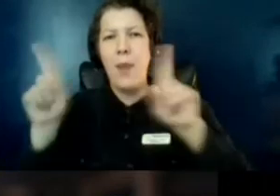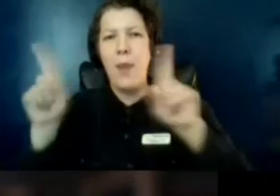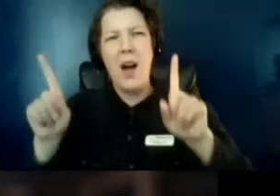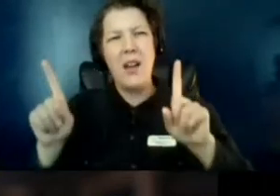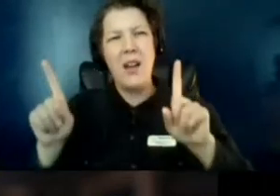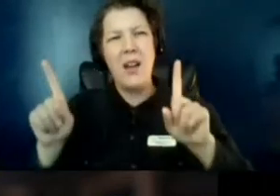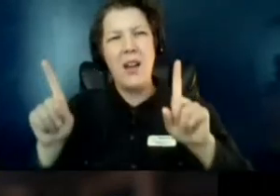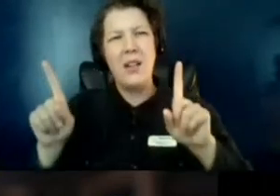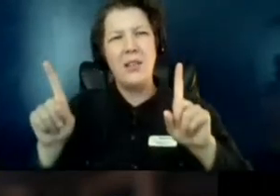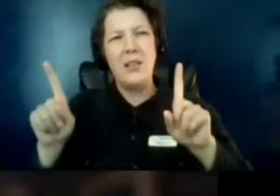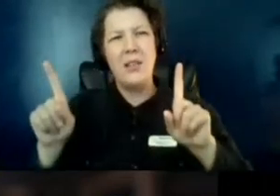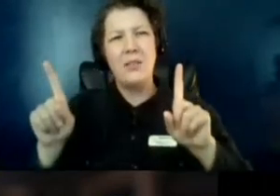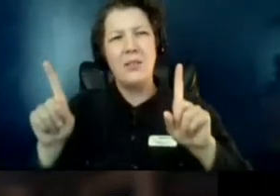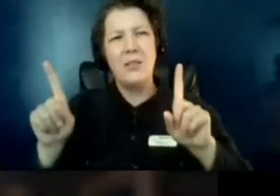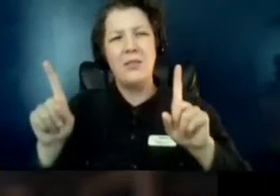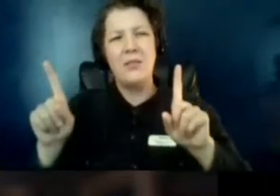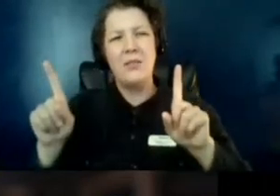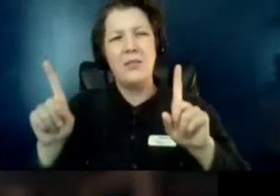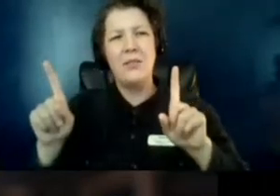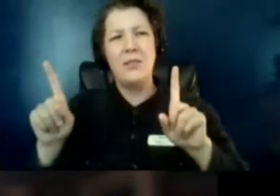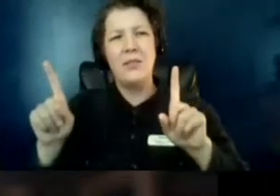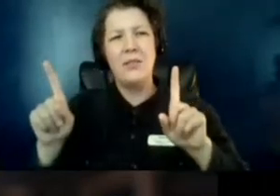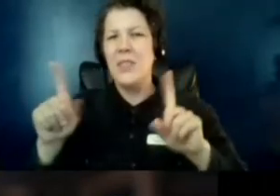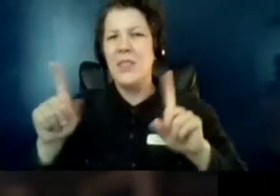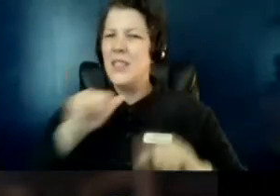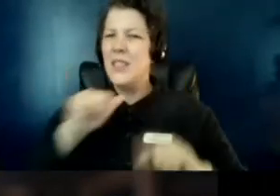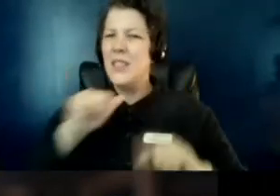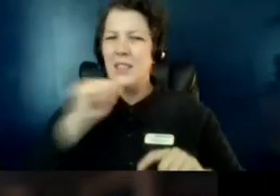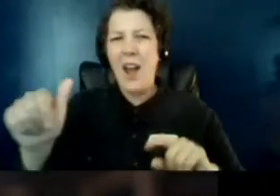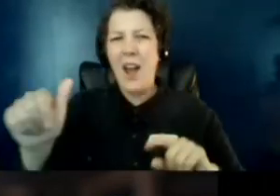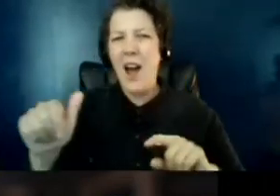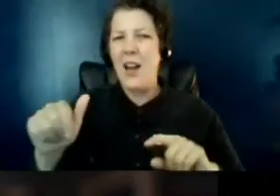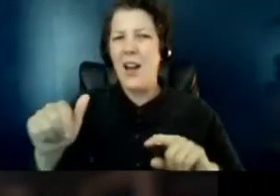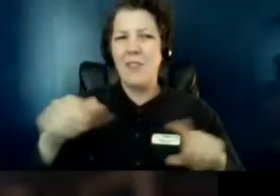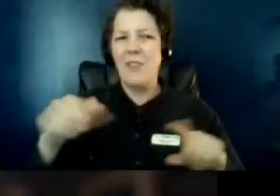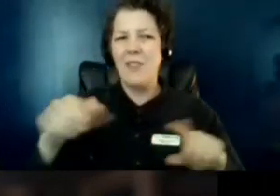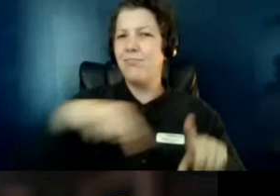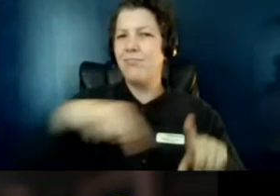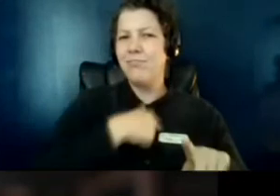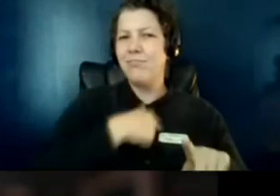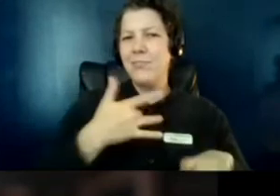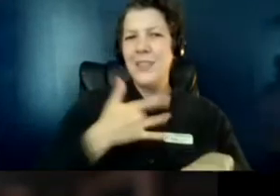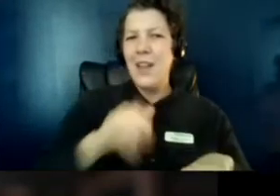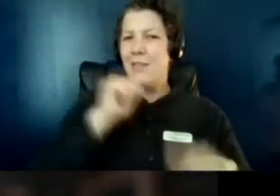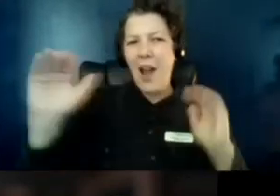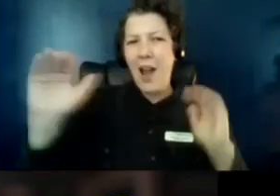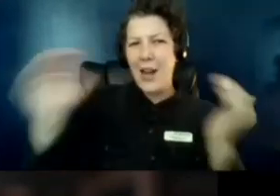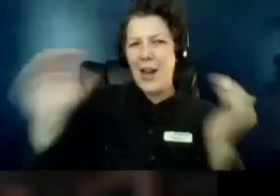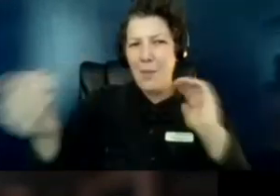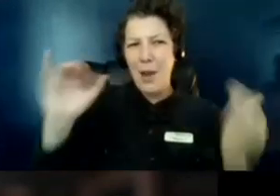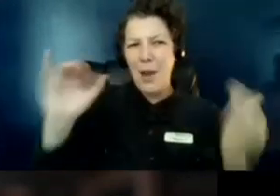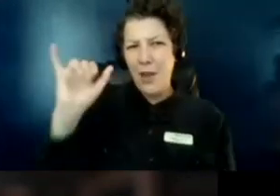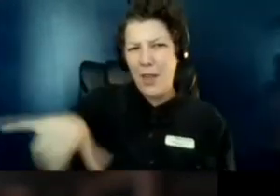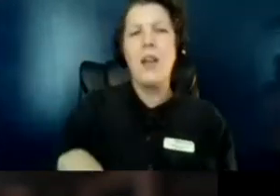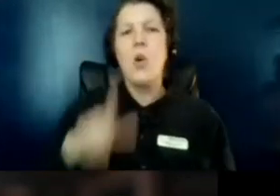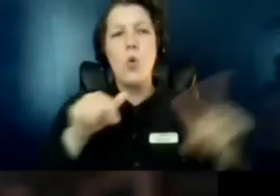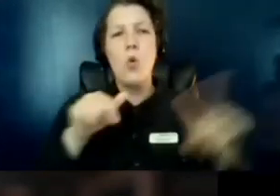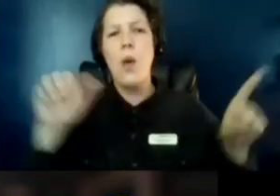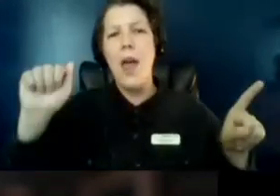things for the abled bodies, the abled people in a different way and treating accommodation